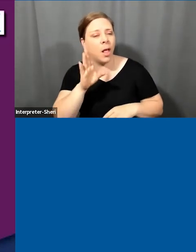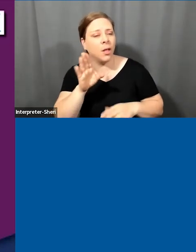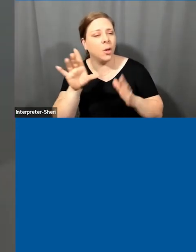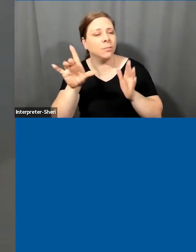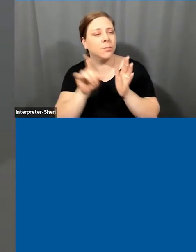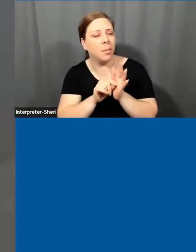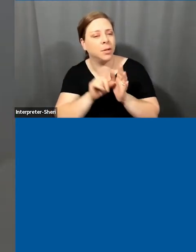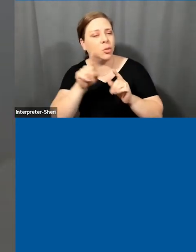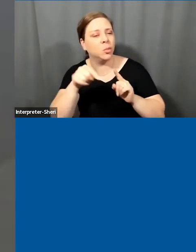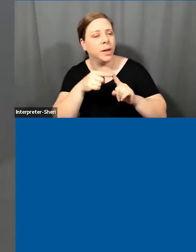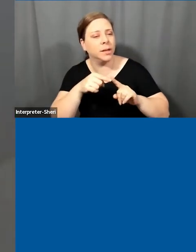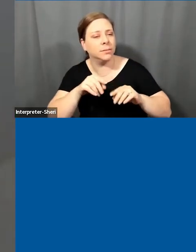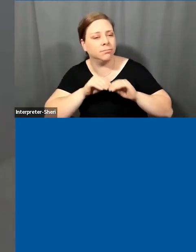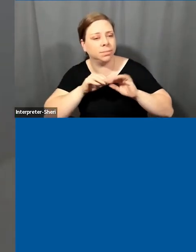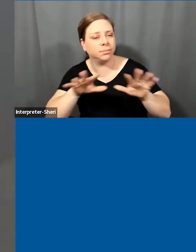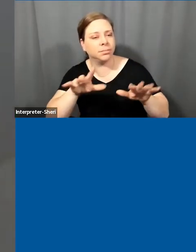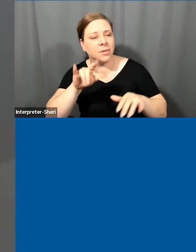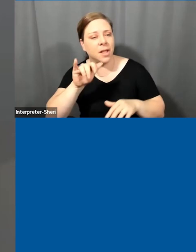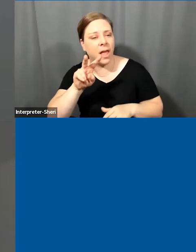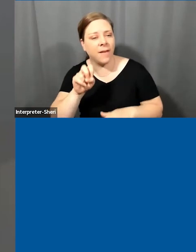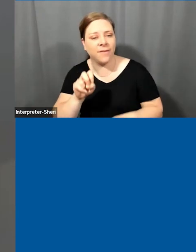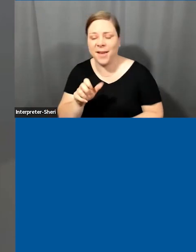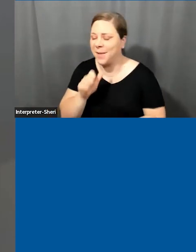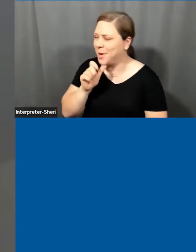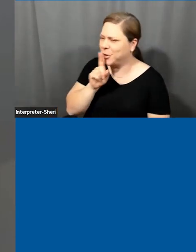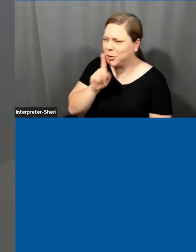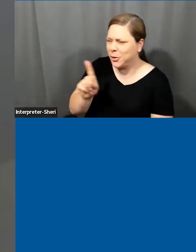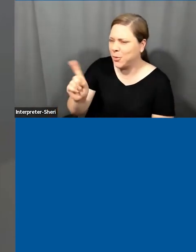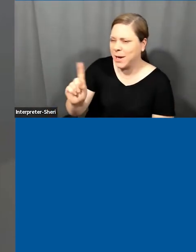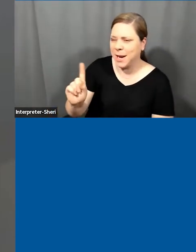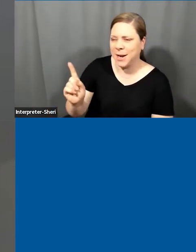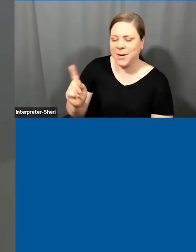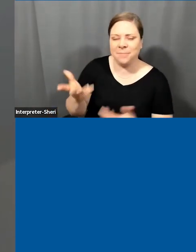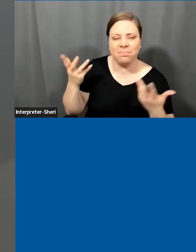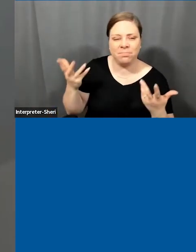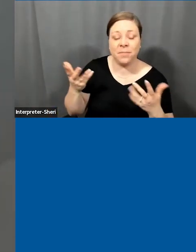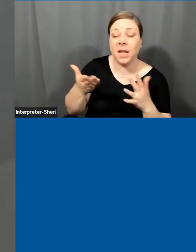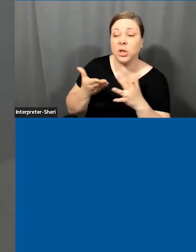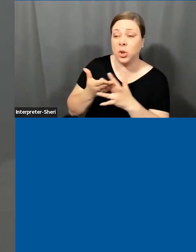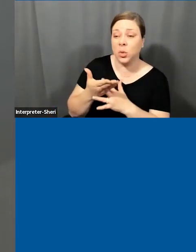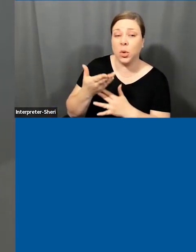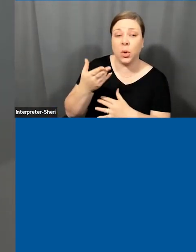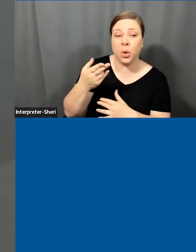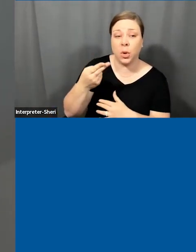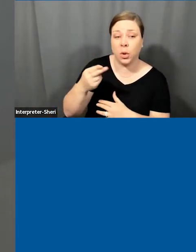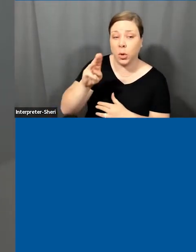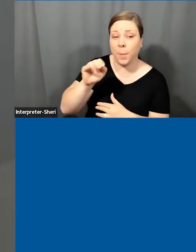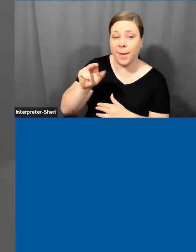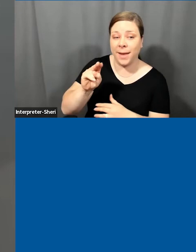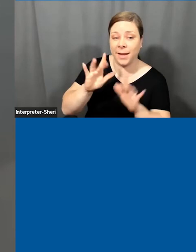I'm not sure (chuckles) where it's supposed to be. It is done through the Human Computer Interface Association.